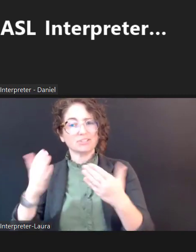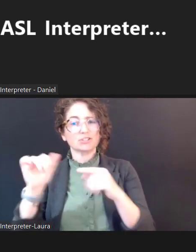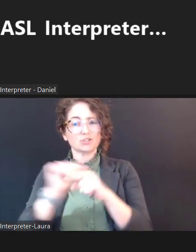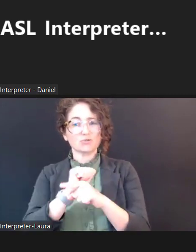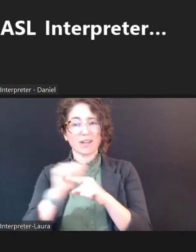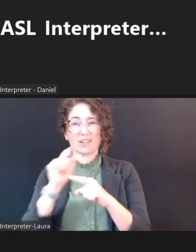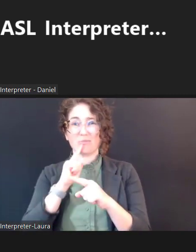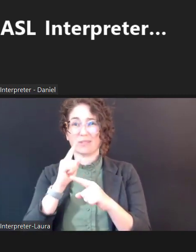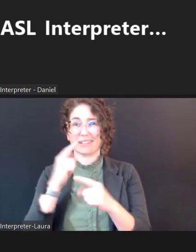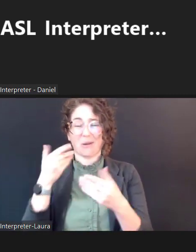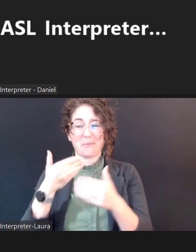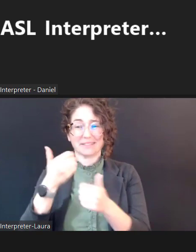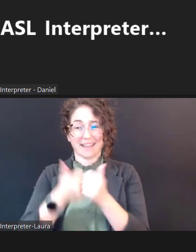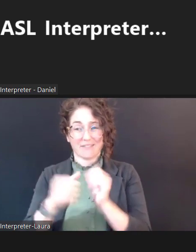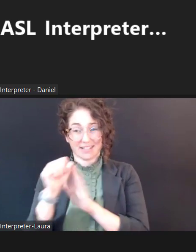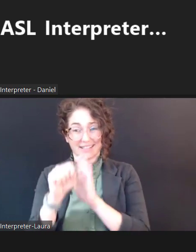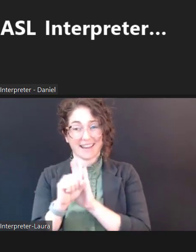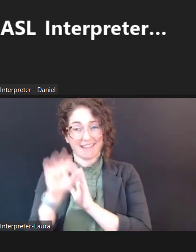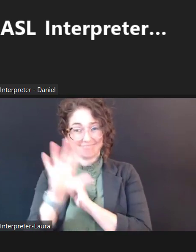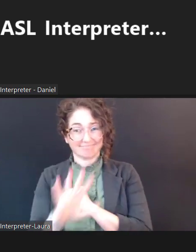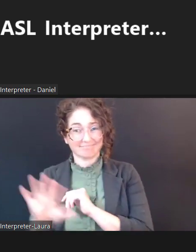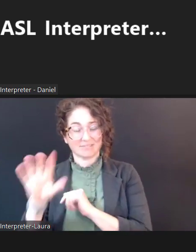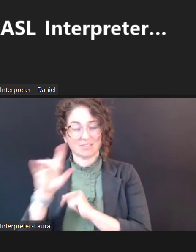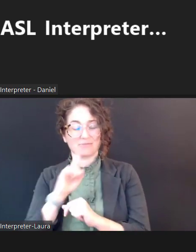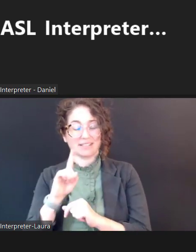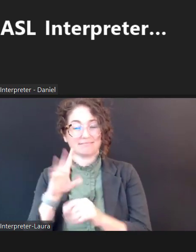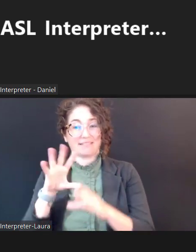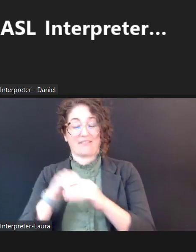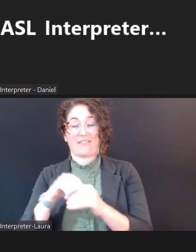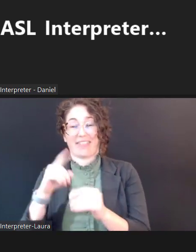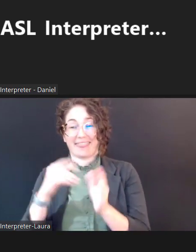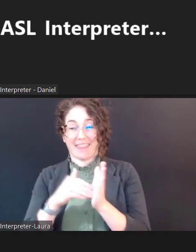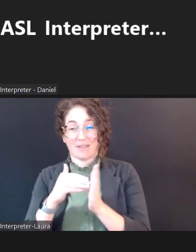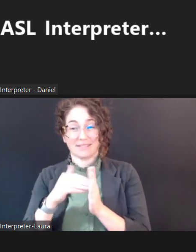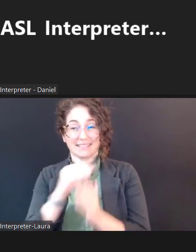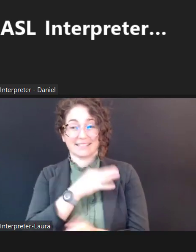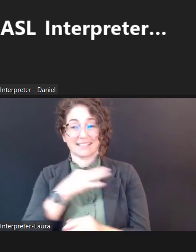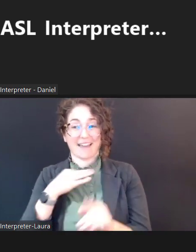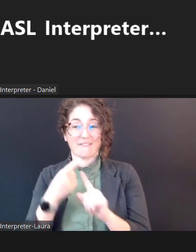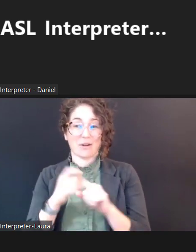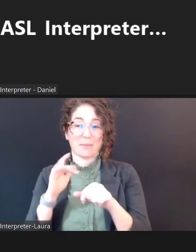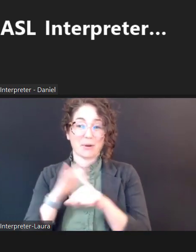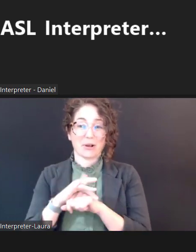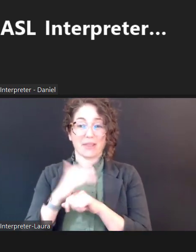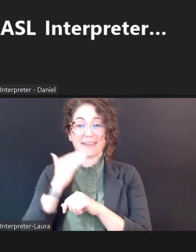it has involved thousands of staff from early head start, head start,